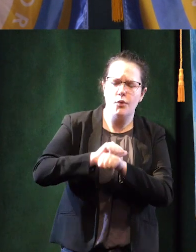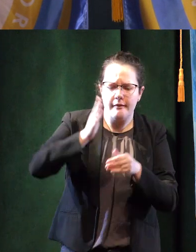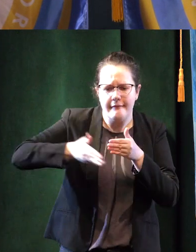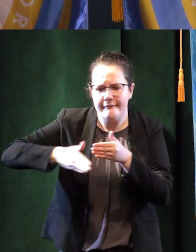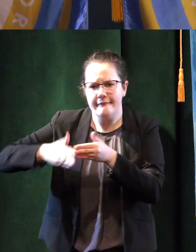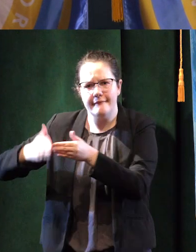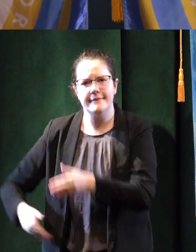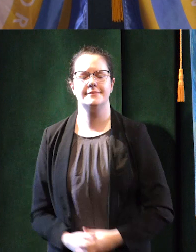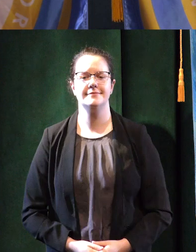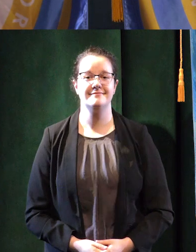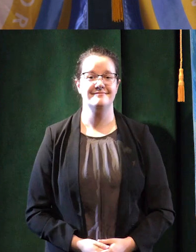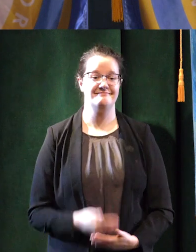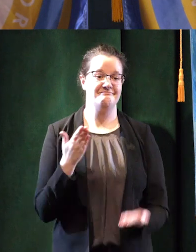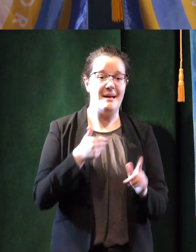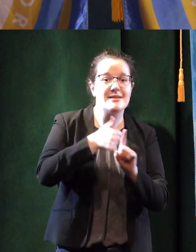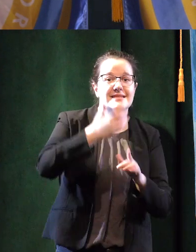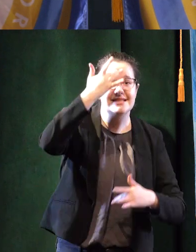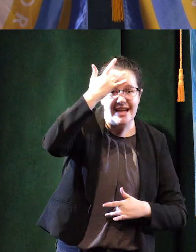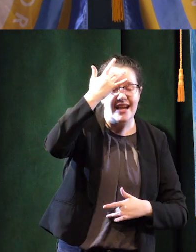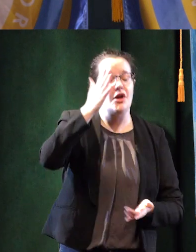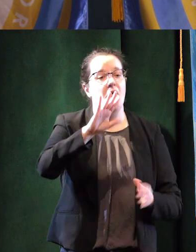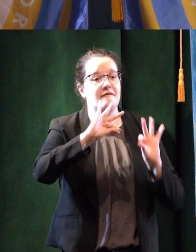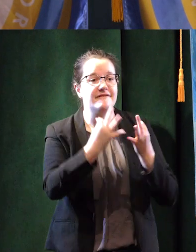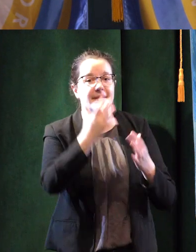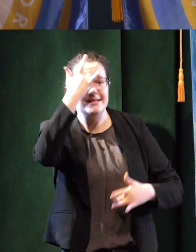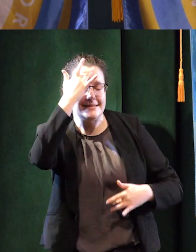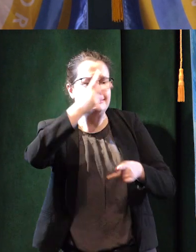schoolwork maybe you were sick or found yourself taking care of sick family